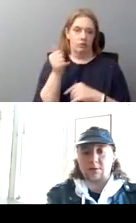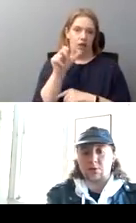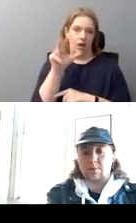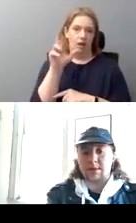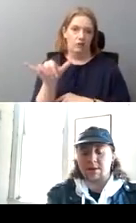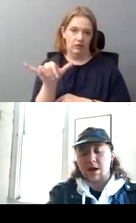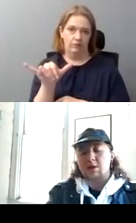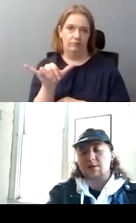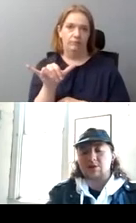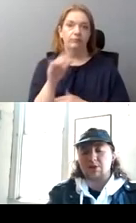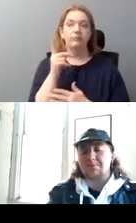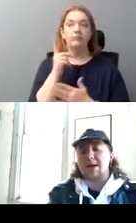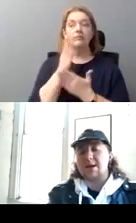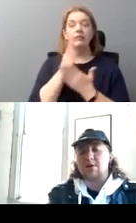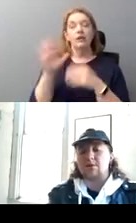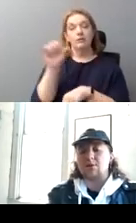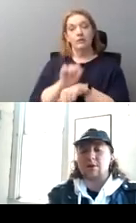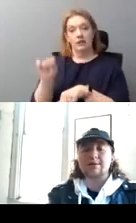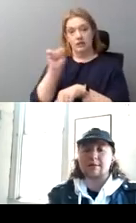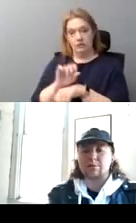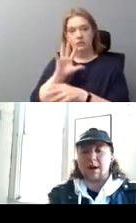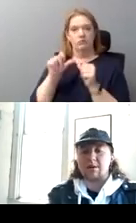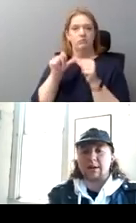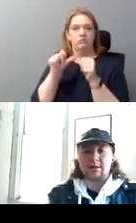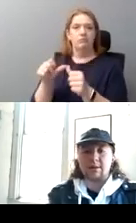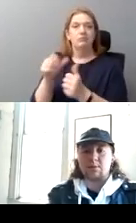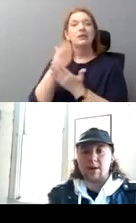still remain there. There's actually paint on the floor that splattered, like it's like red and